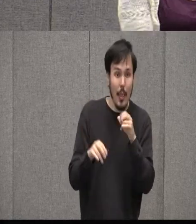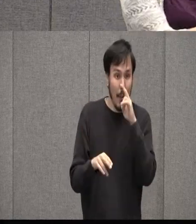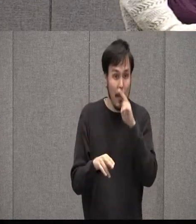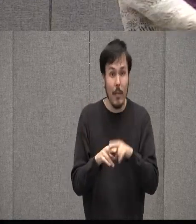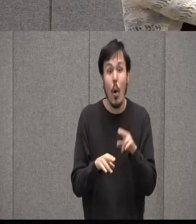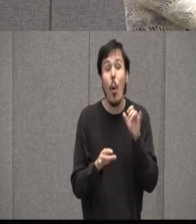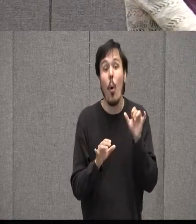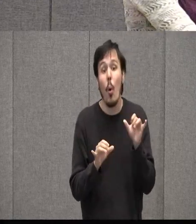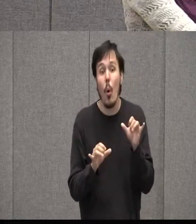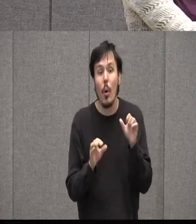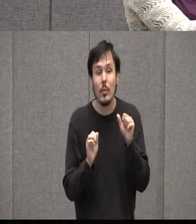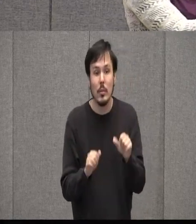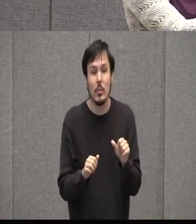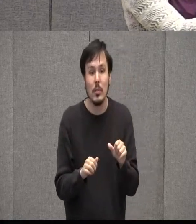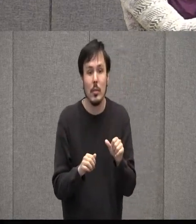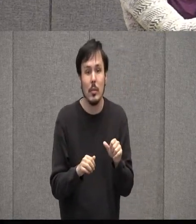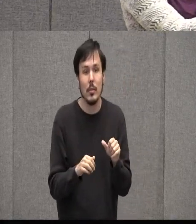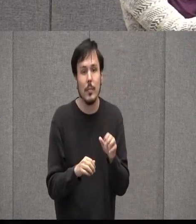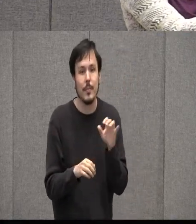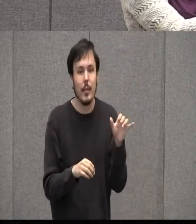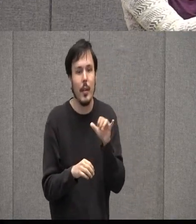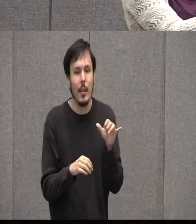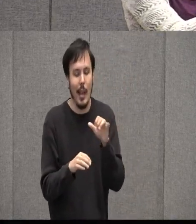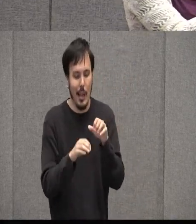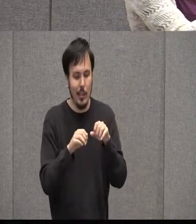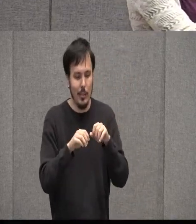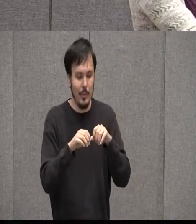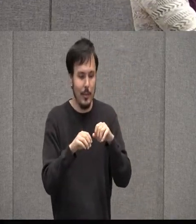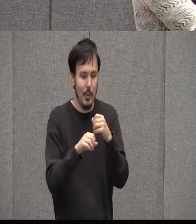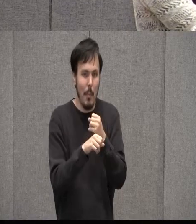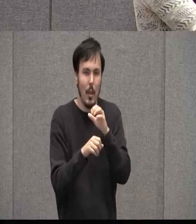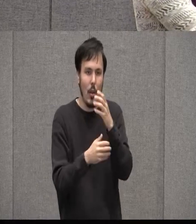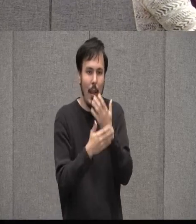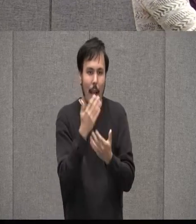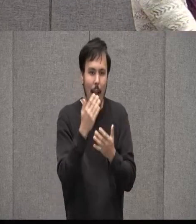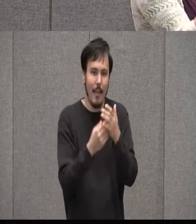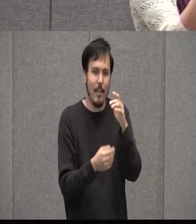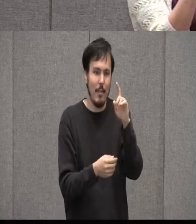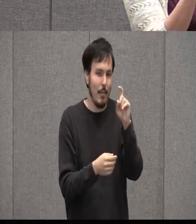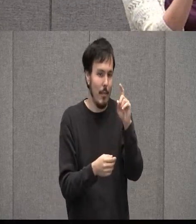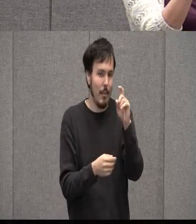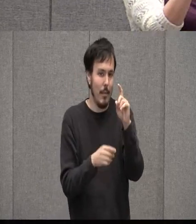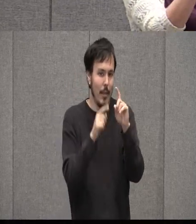You could even take one and mold it around your finger to make a little finger puppet. Finger puppets, absolutely,